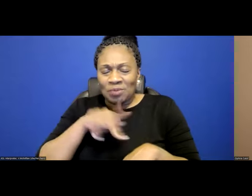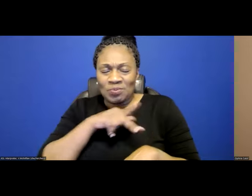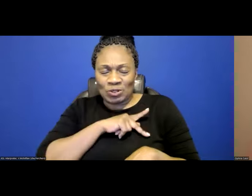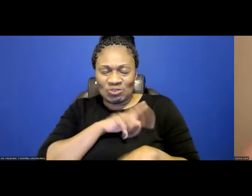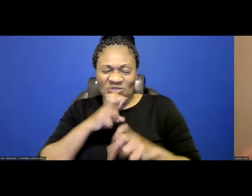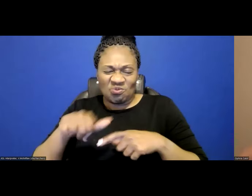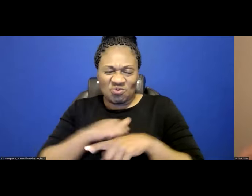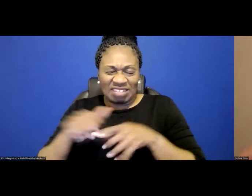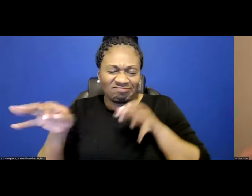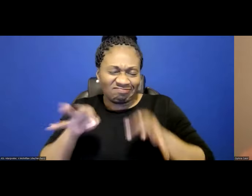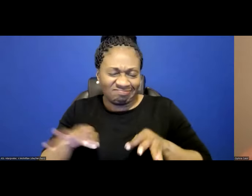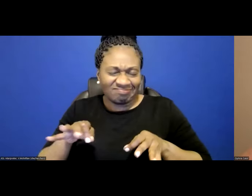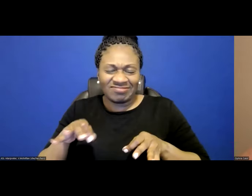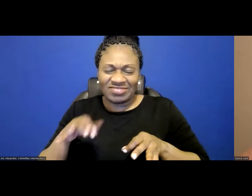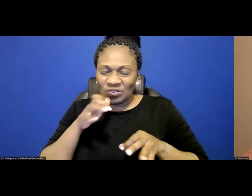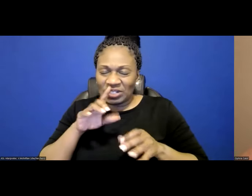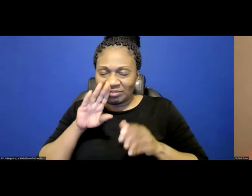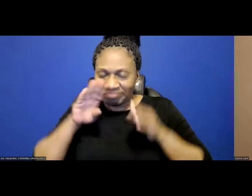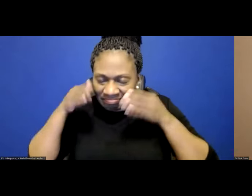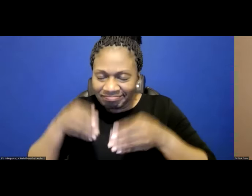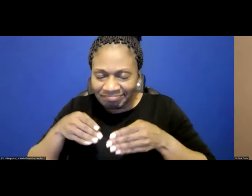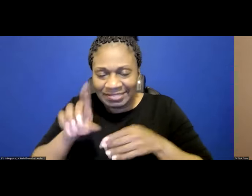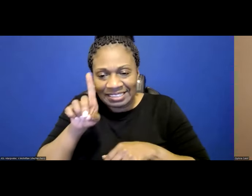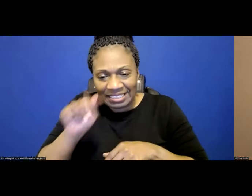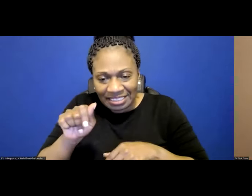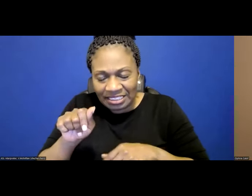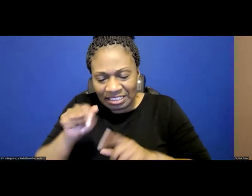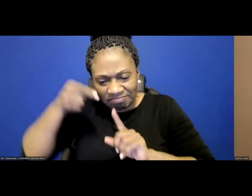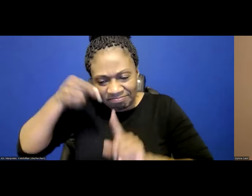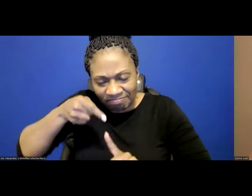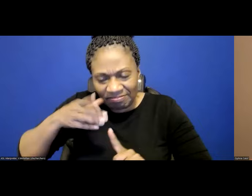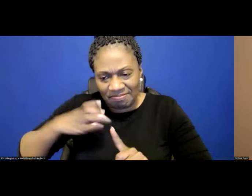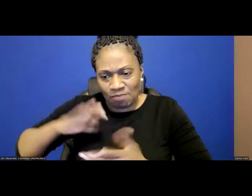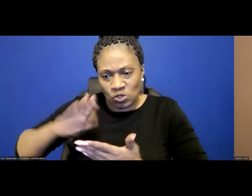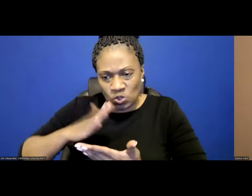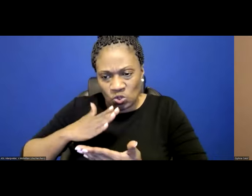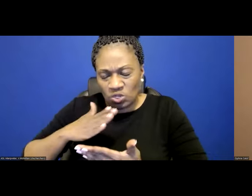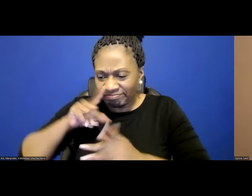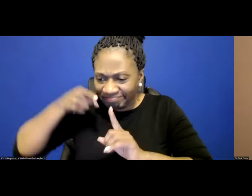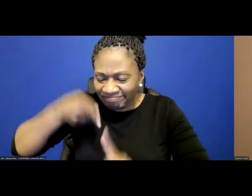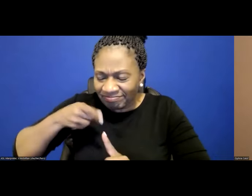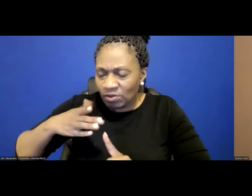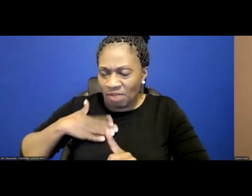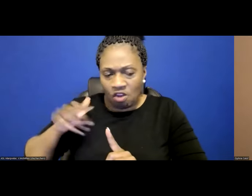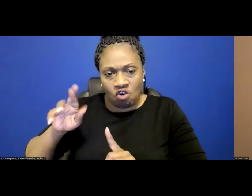of really centering disability at the core of my music and at the core of my art thinking